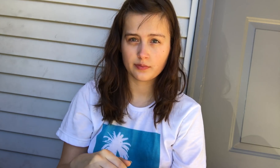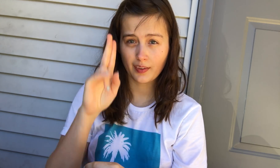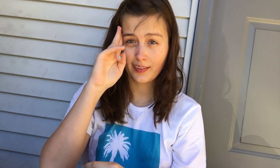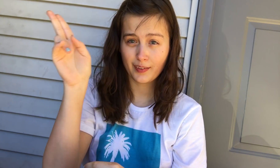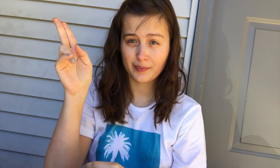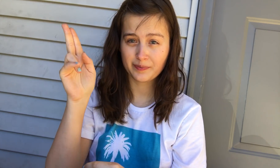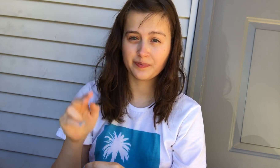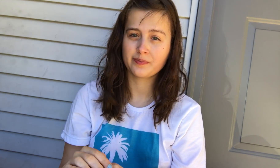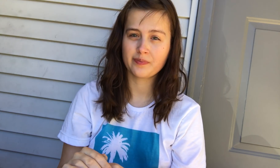Hello!